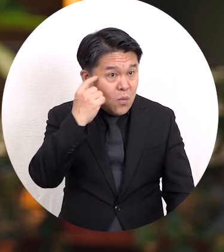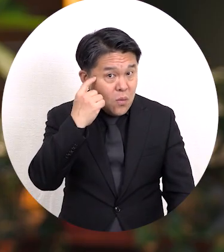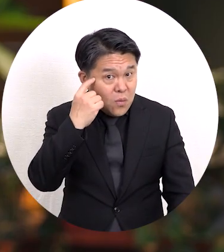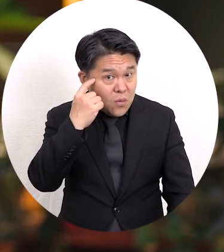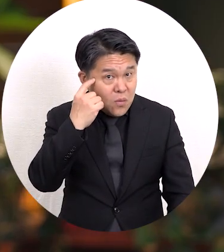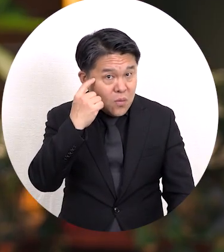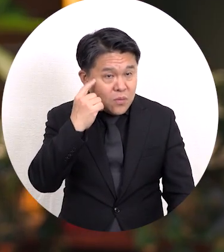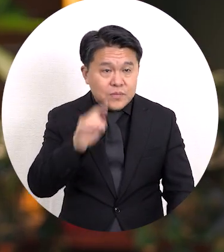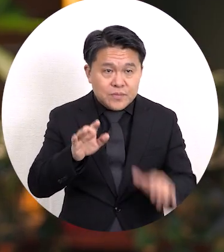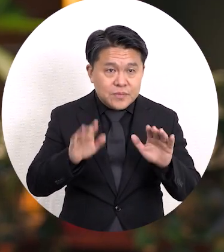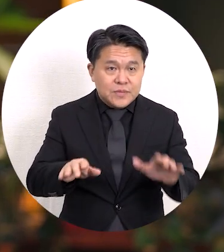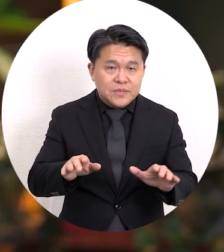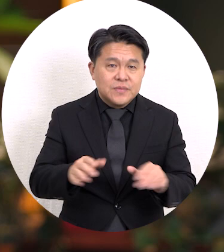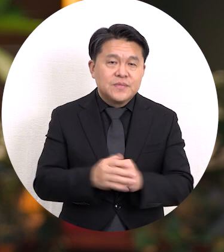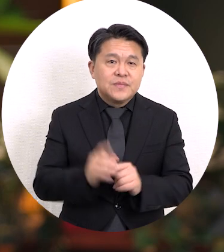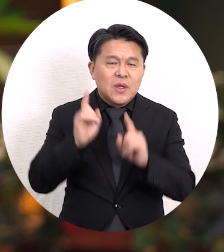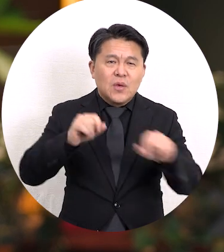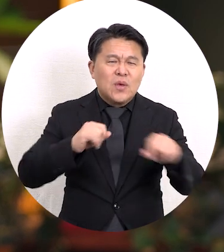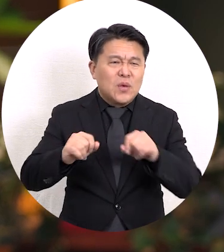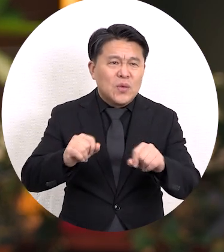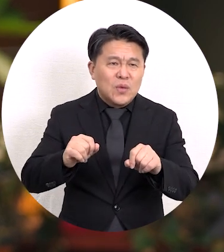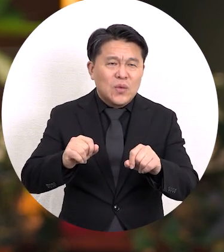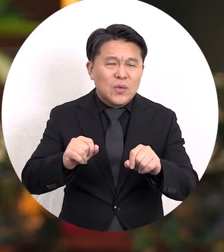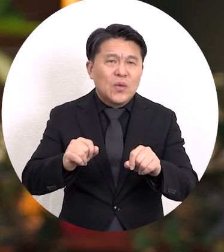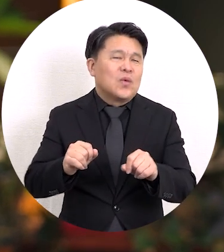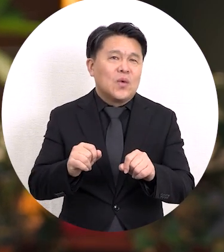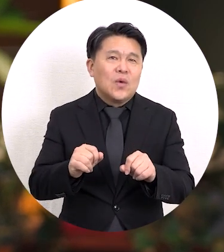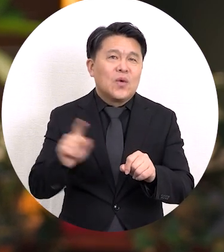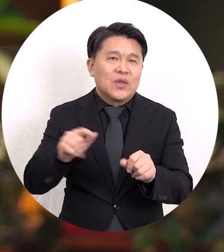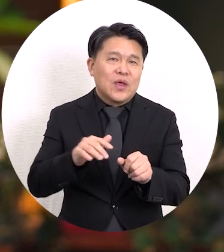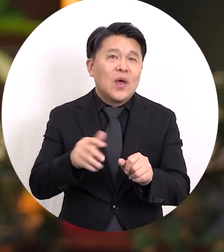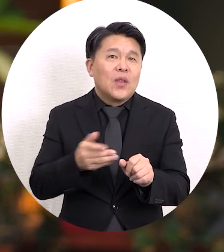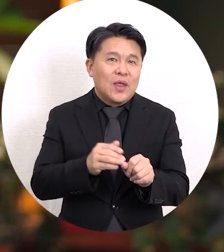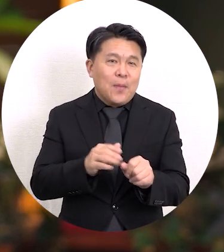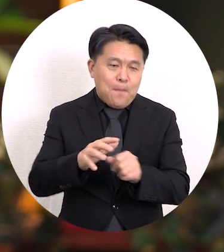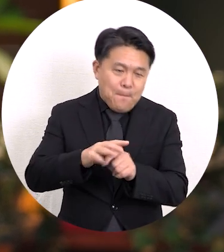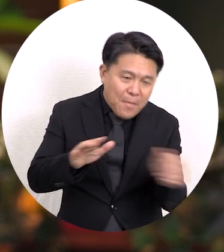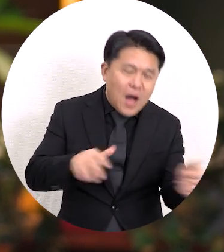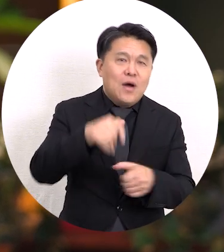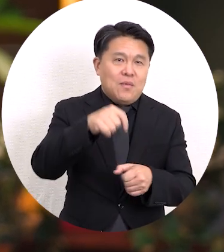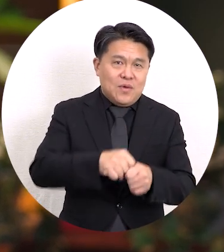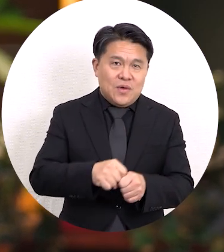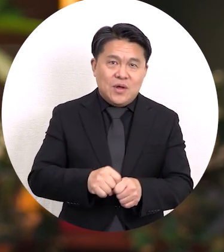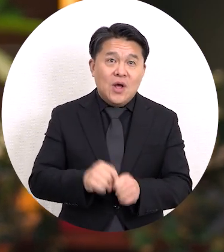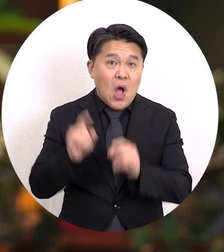to detach the language from the direct, everyday activities of reality. By making the language more abstract